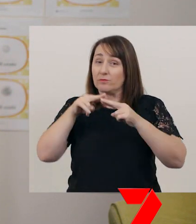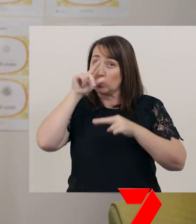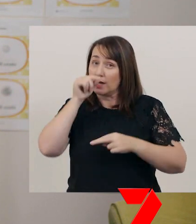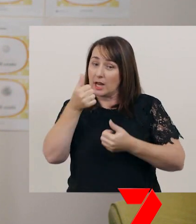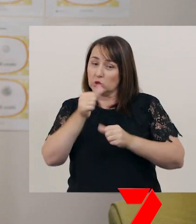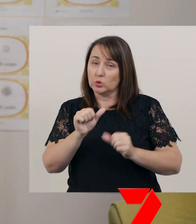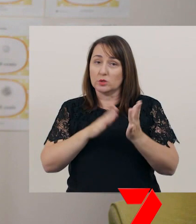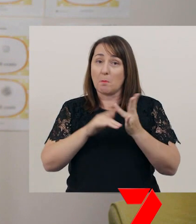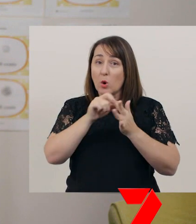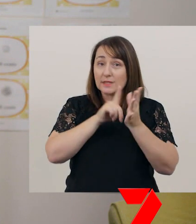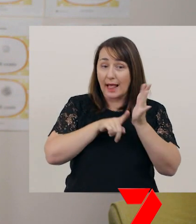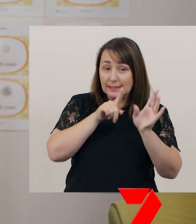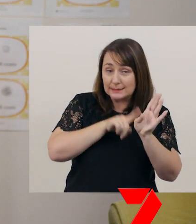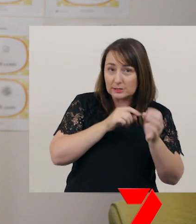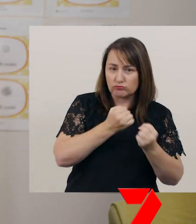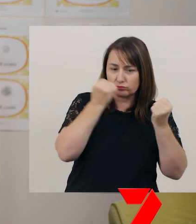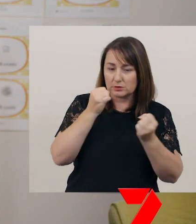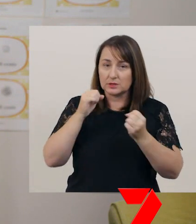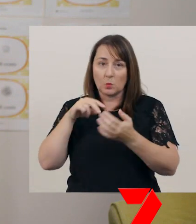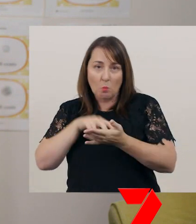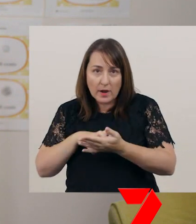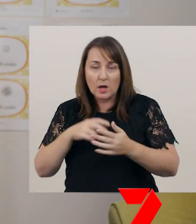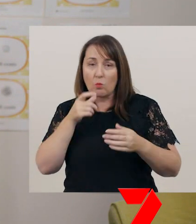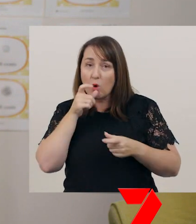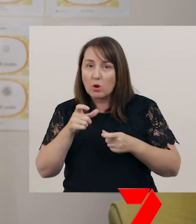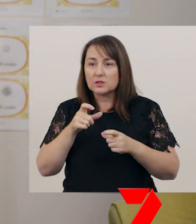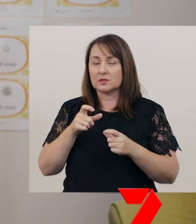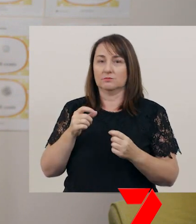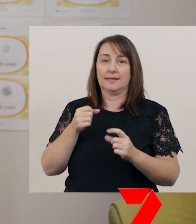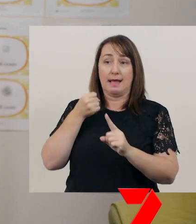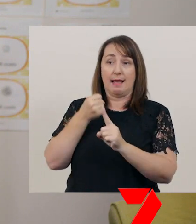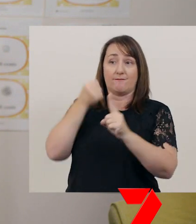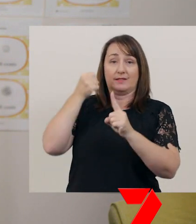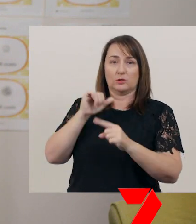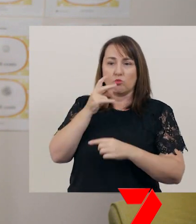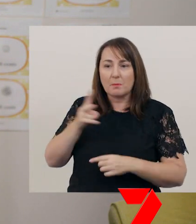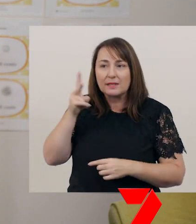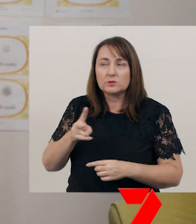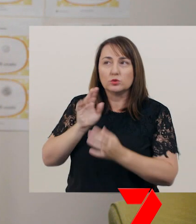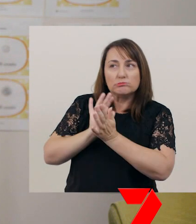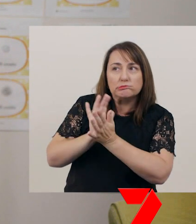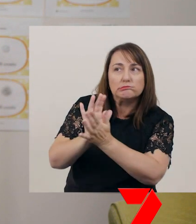emphasis, or repetition, to influence them. You might like to use degrees of obligation or certainty.